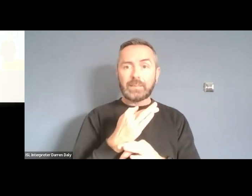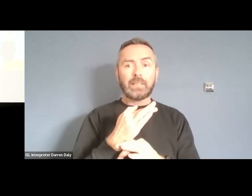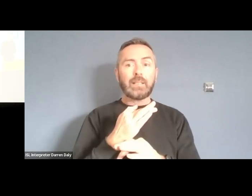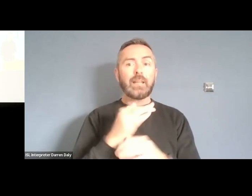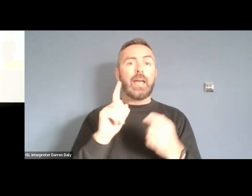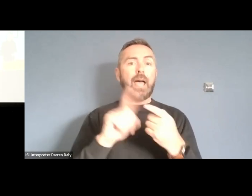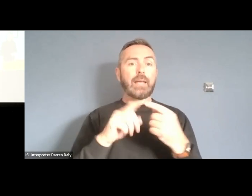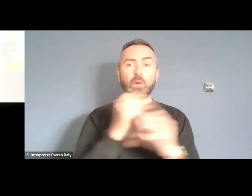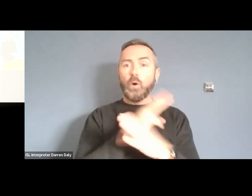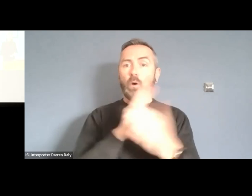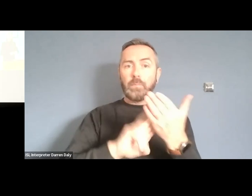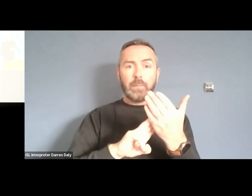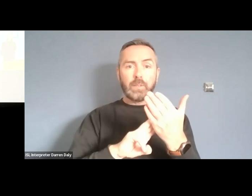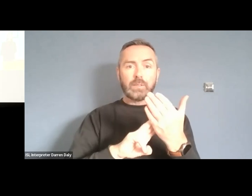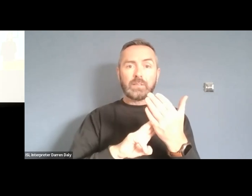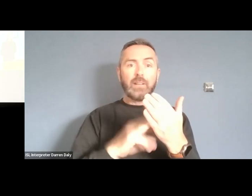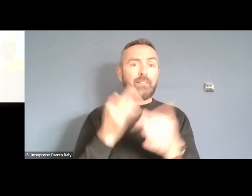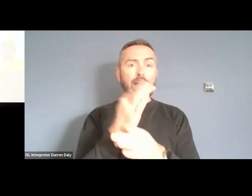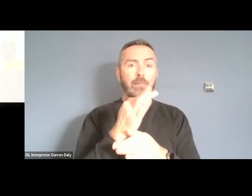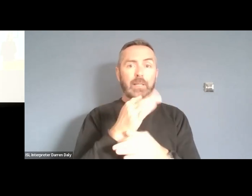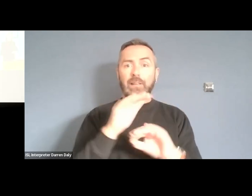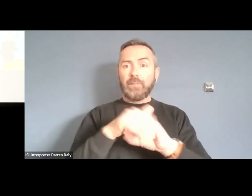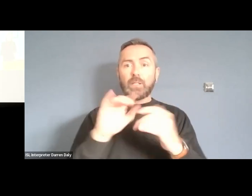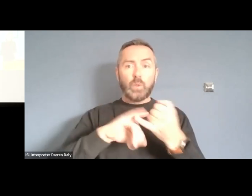members with disabilities so you can pick up the strategy when it is launched